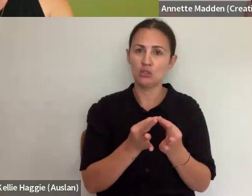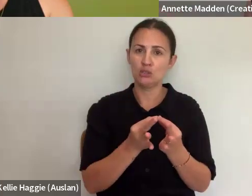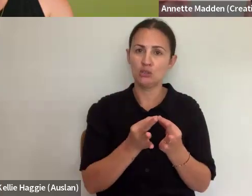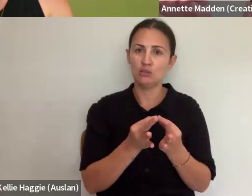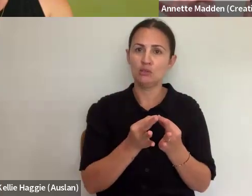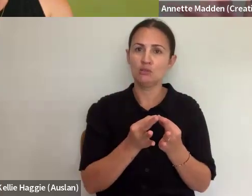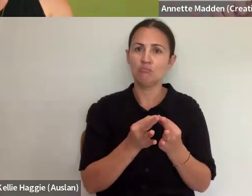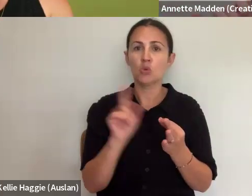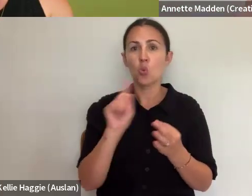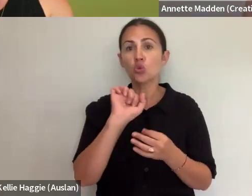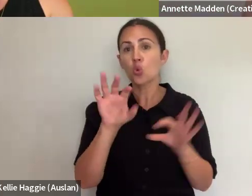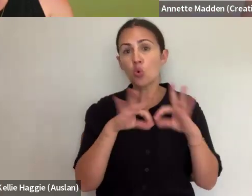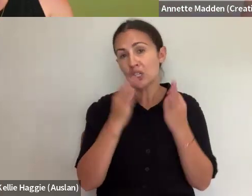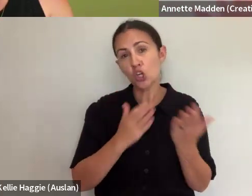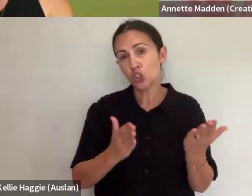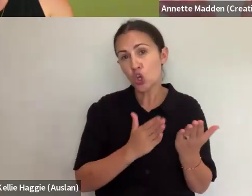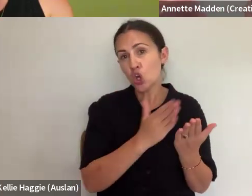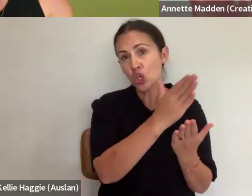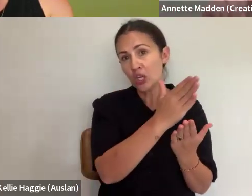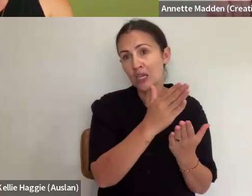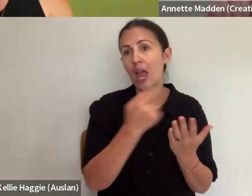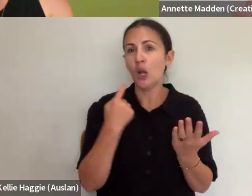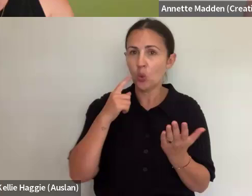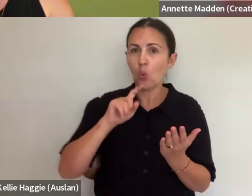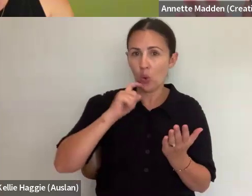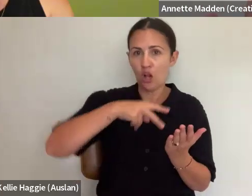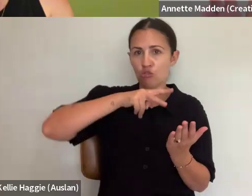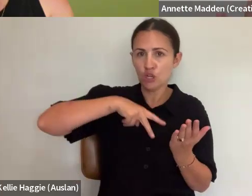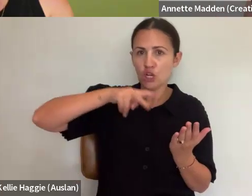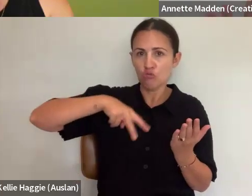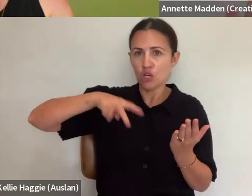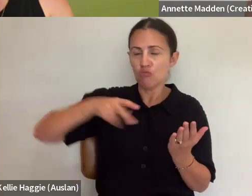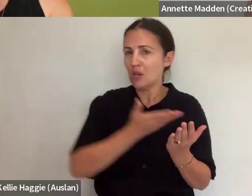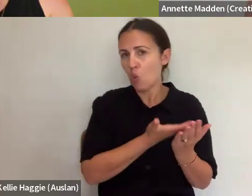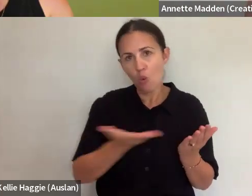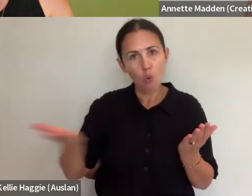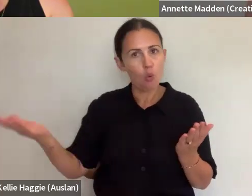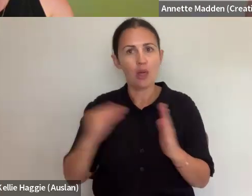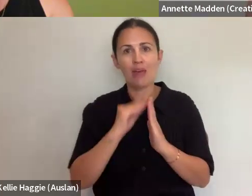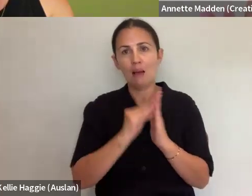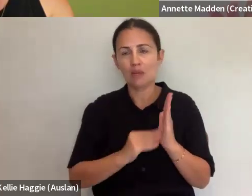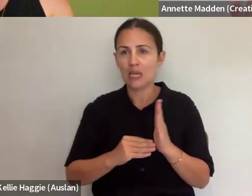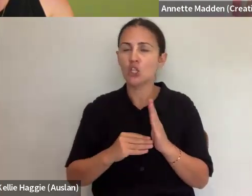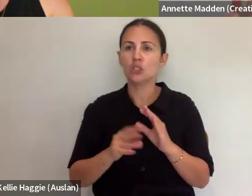stability, and what this investment will unlock for them is slightly different. So again, it's about how is this